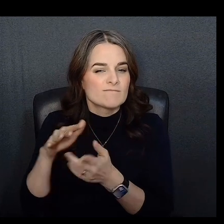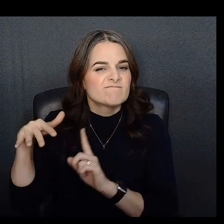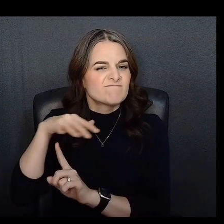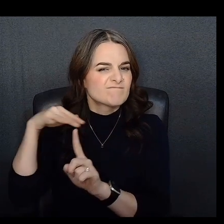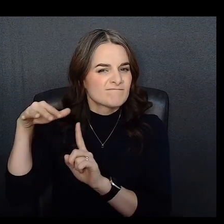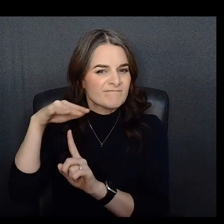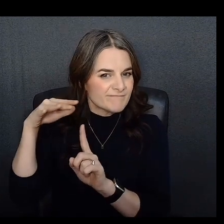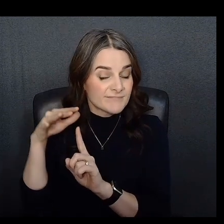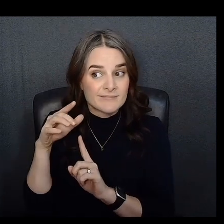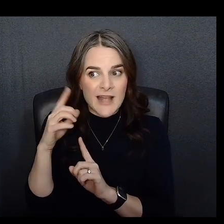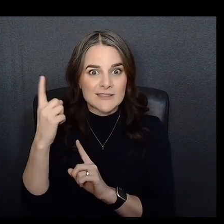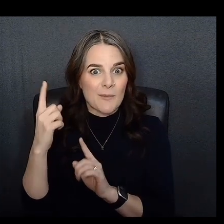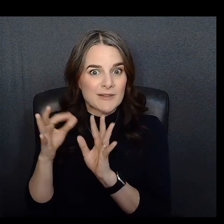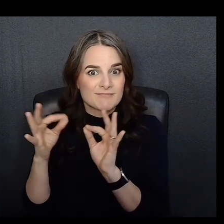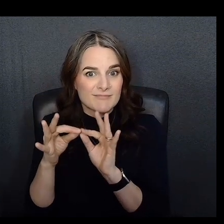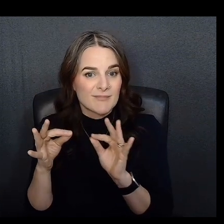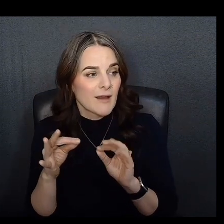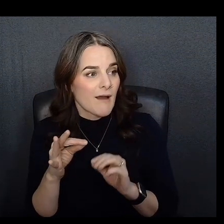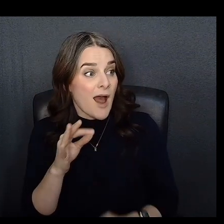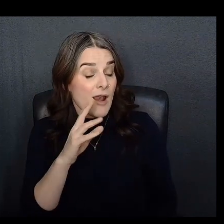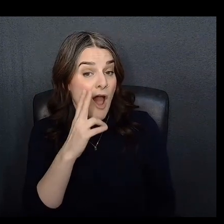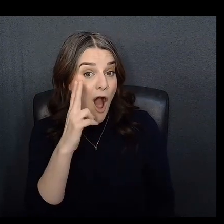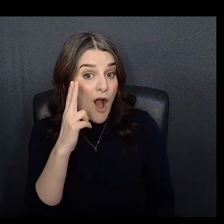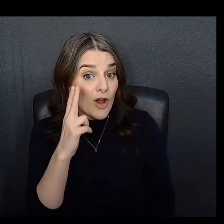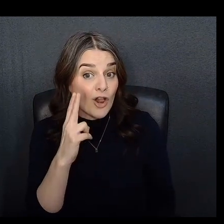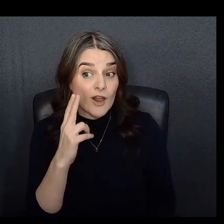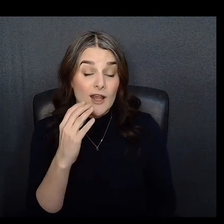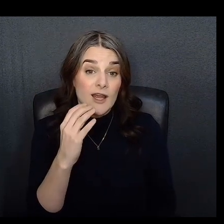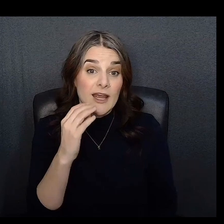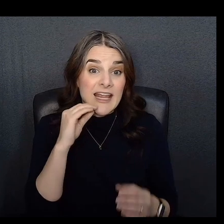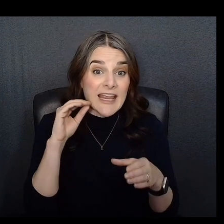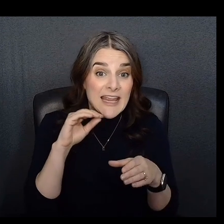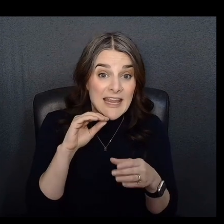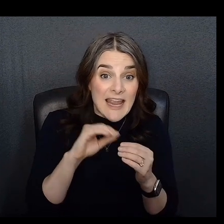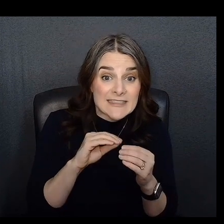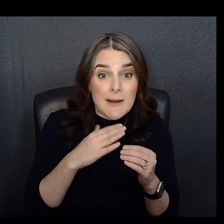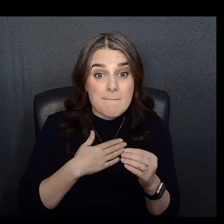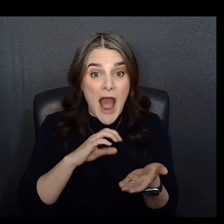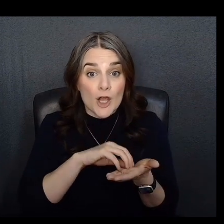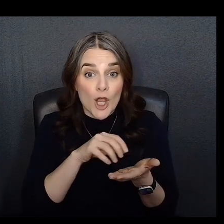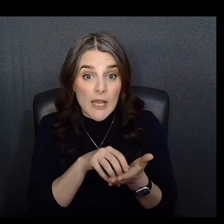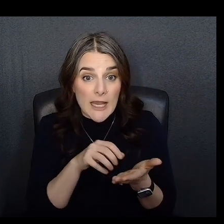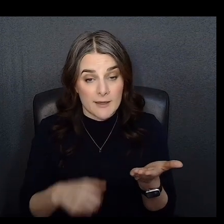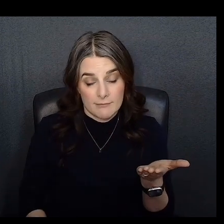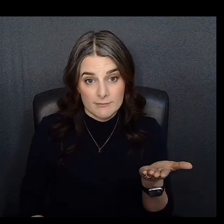of an example of somebody saying that an uncle kissed their cookie. And, well, what does that mean?